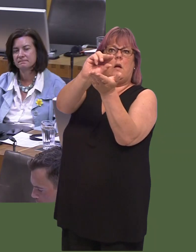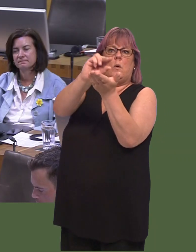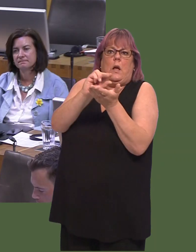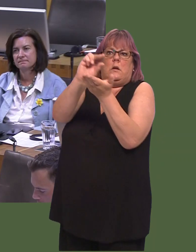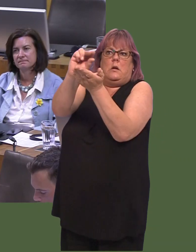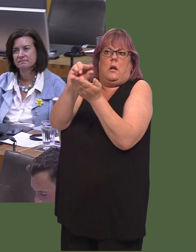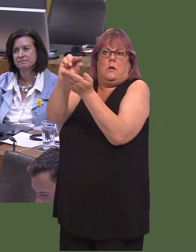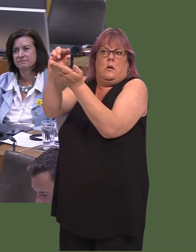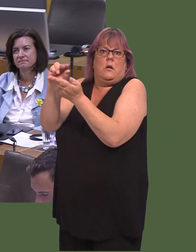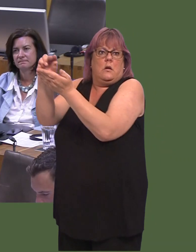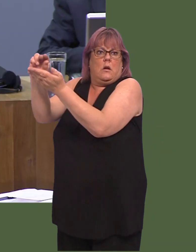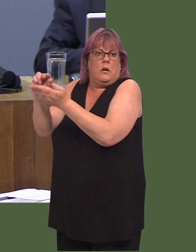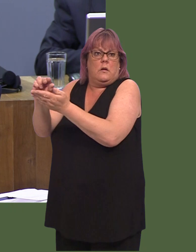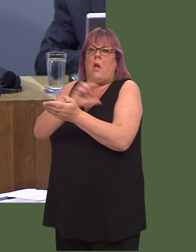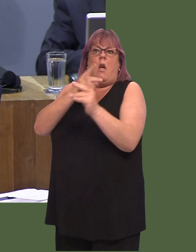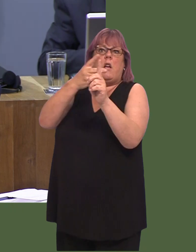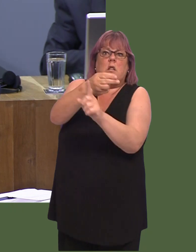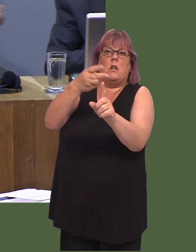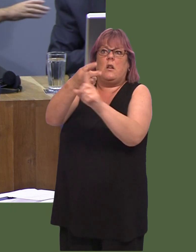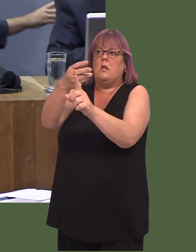His party are going to make sure that they will make cuts in local government, they will